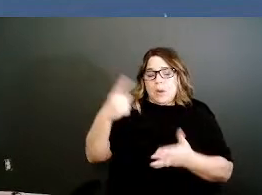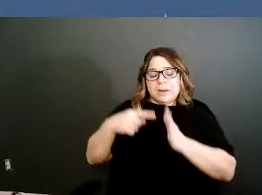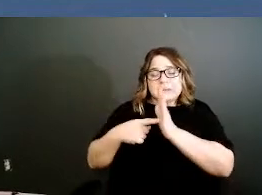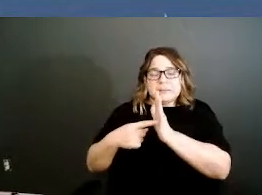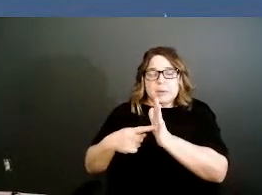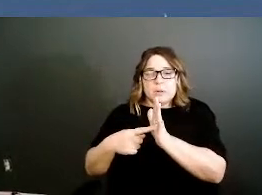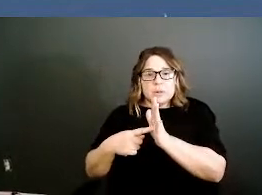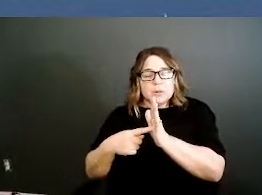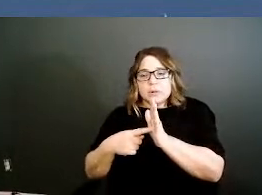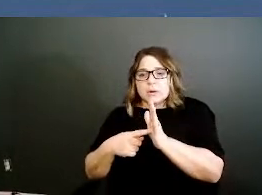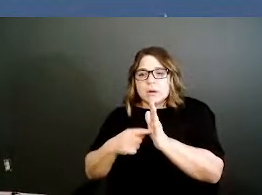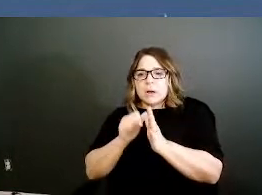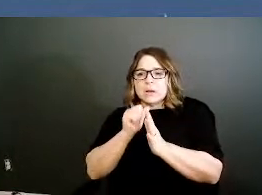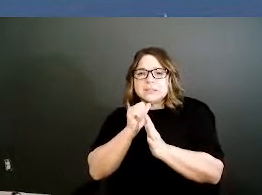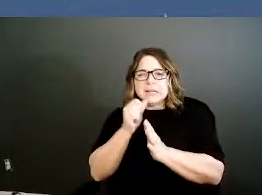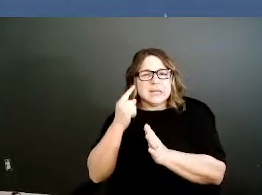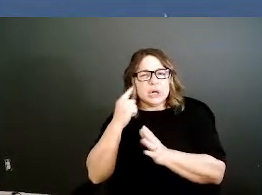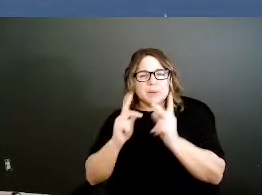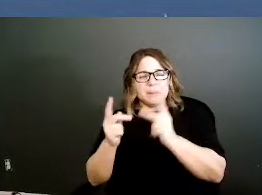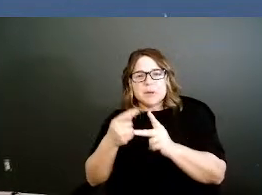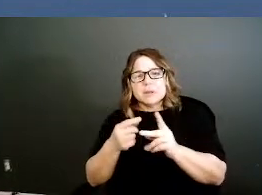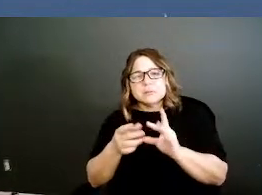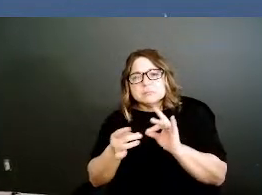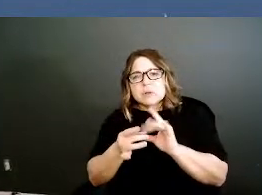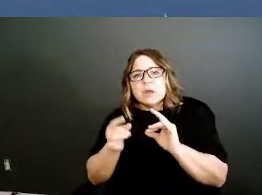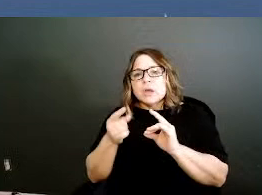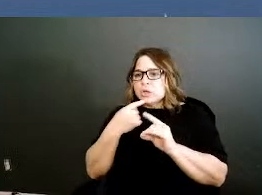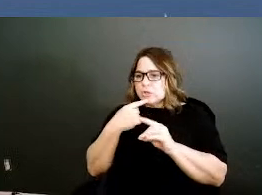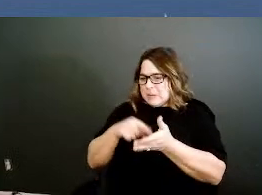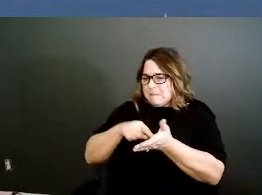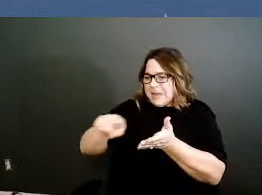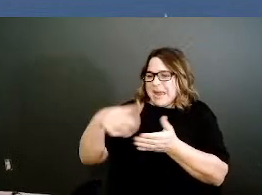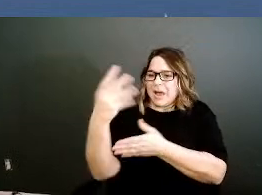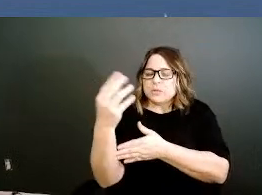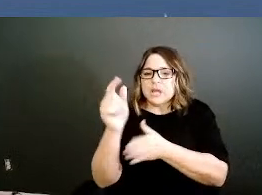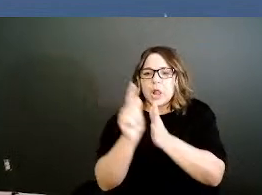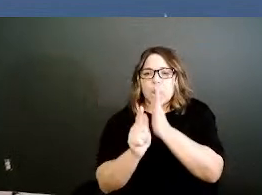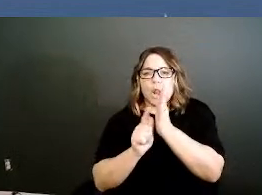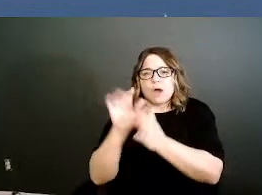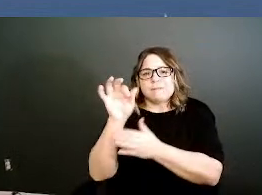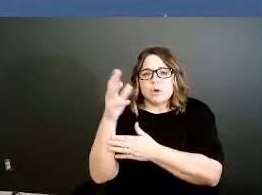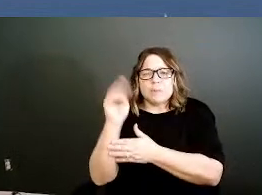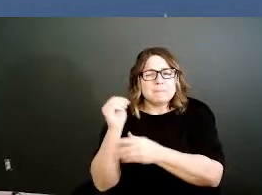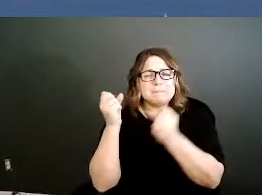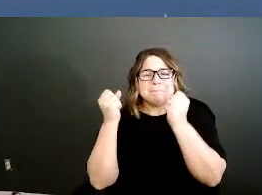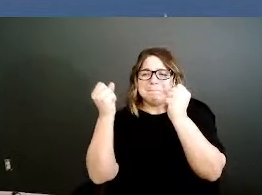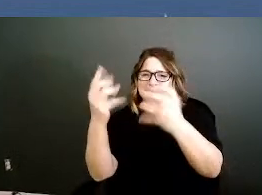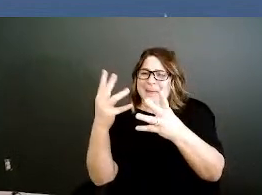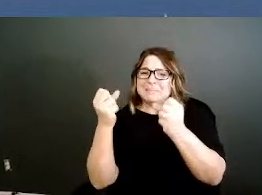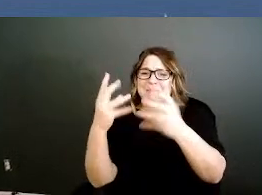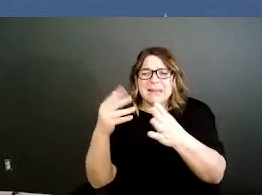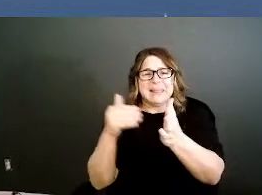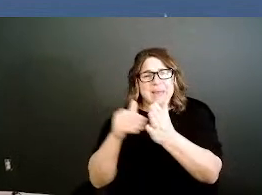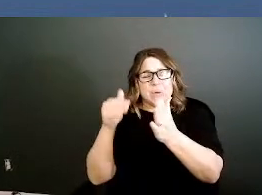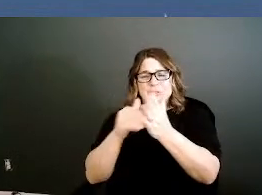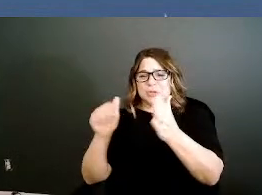OF DLAZ TO DEPENDS YOU FOR AN INVESTIGATION FOR PATTERN AND PRACTICE OF BAD POLICING. I MEAN YOU'VE GOT TO CHANGE THIS BEFORE YOU PUT MORE MONEY INTO IT.